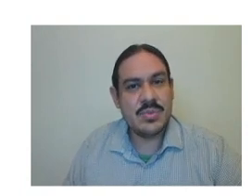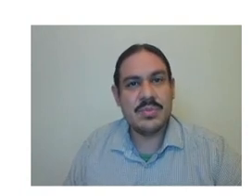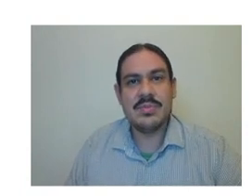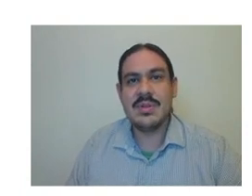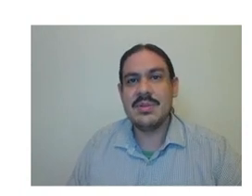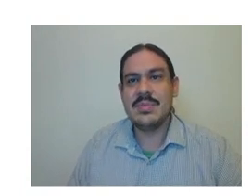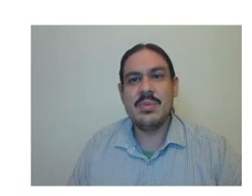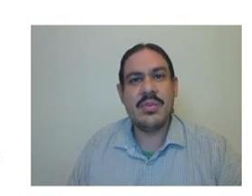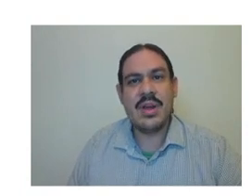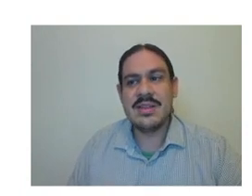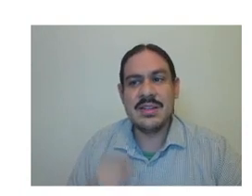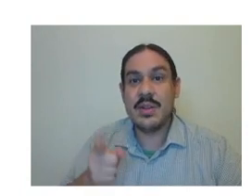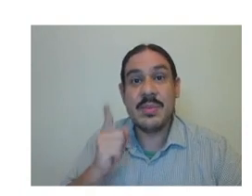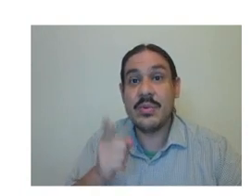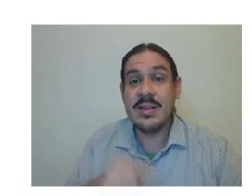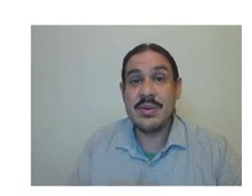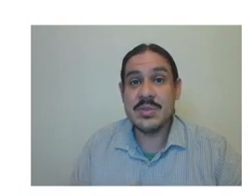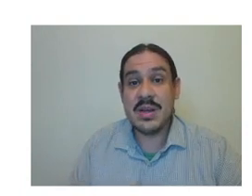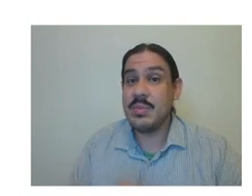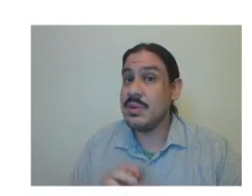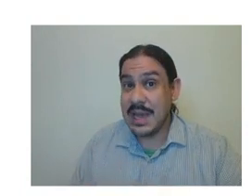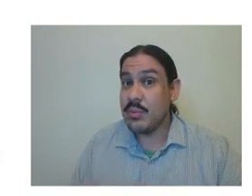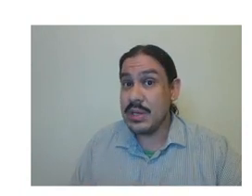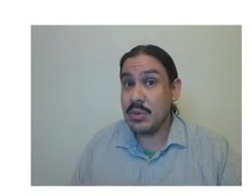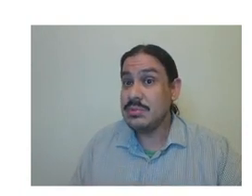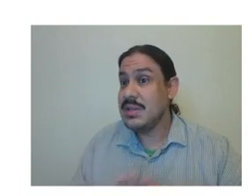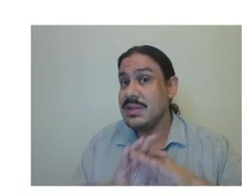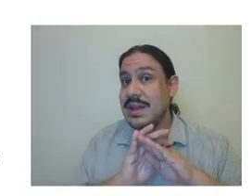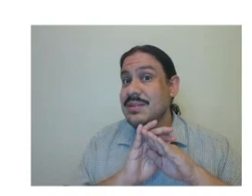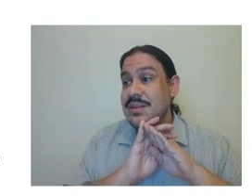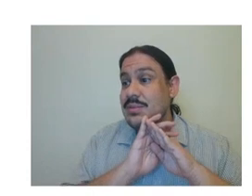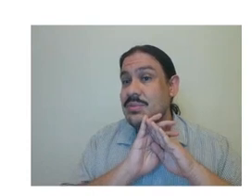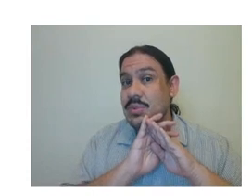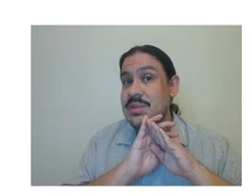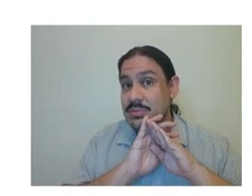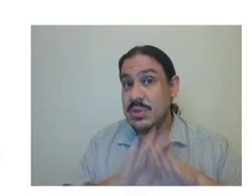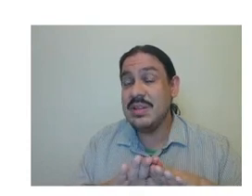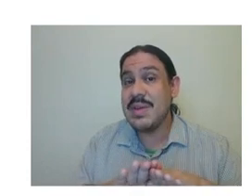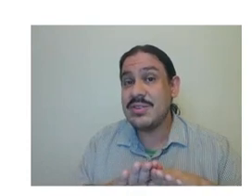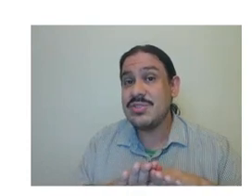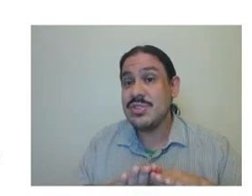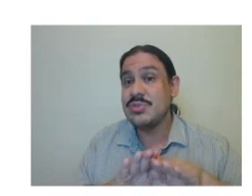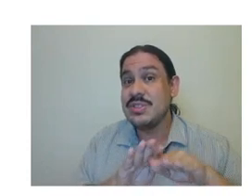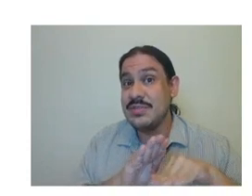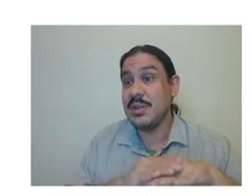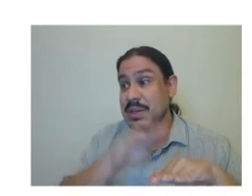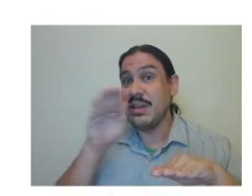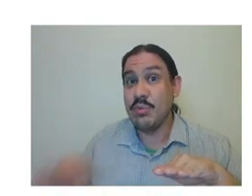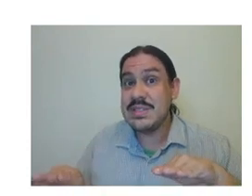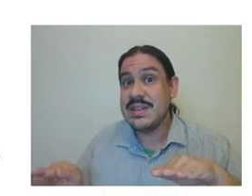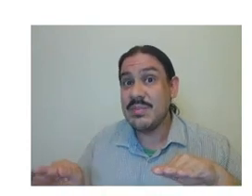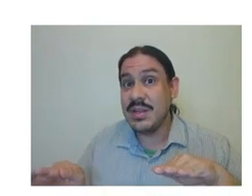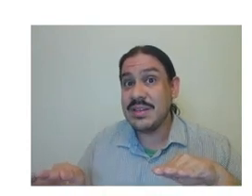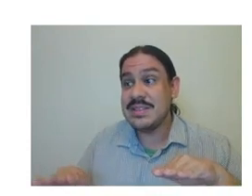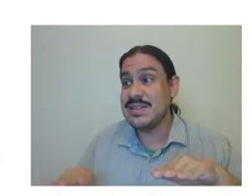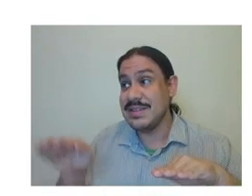in any human language and sign languages are as perfect and as good as